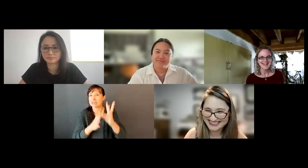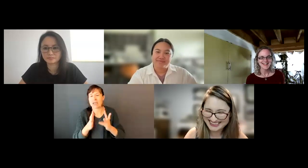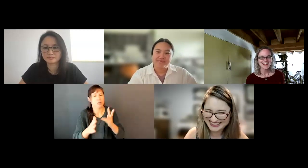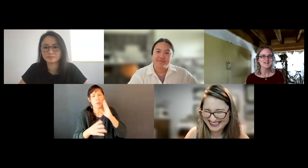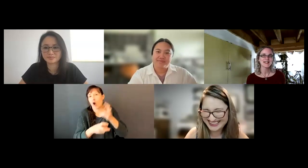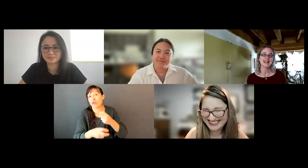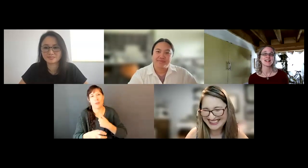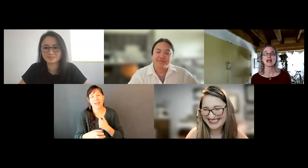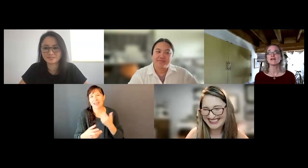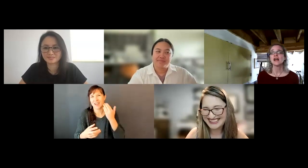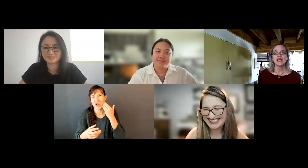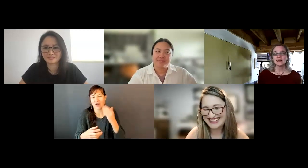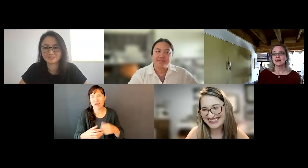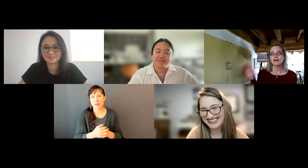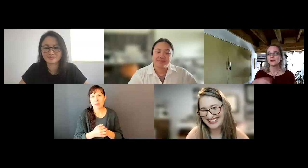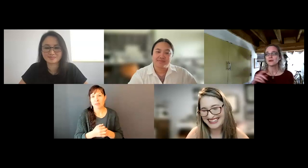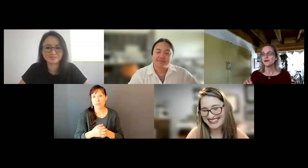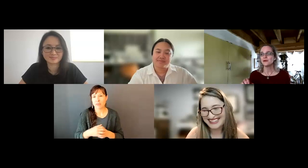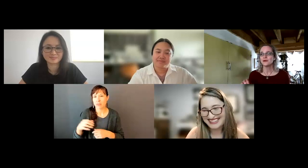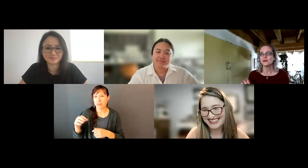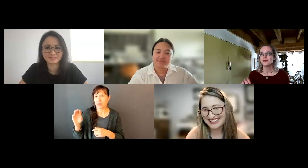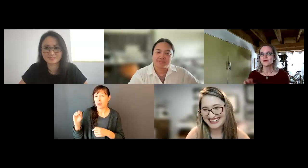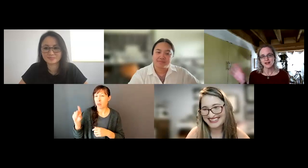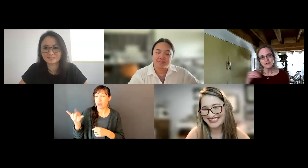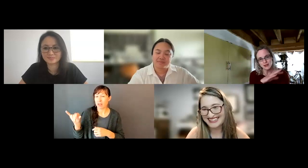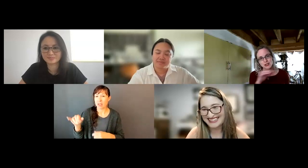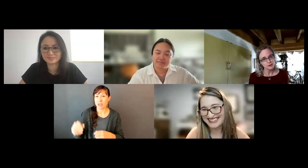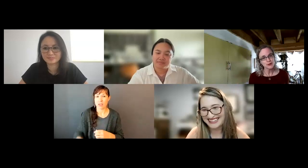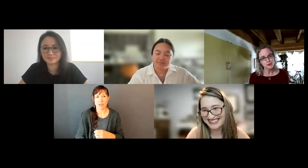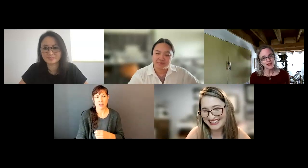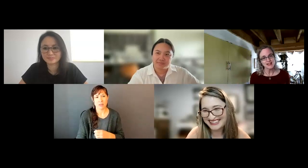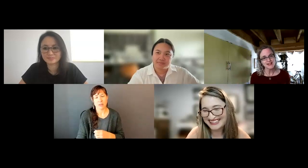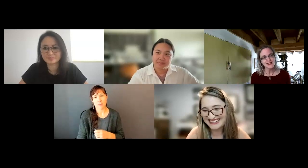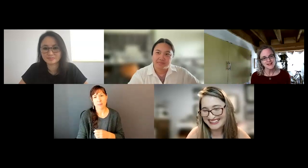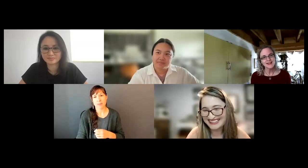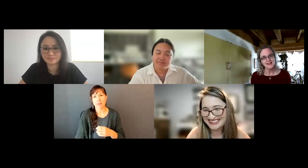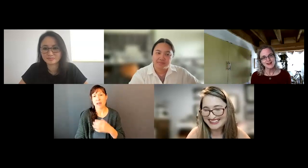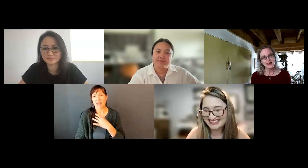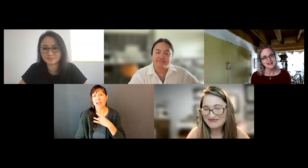Yeah, that's fantastic. I love how you got information from multiple places.